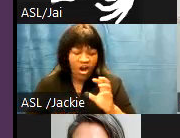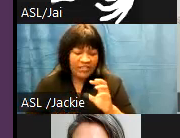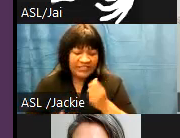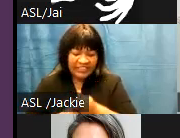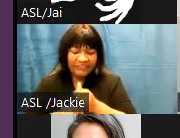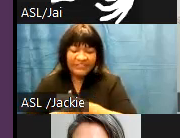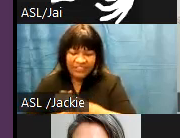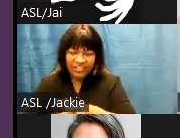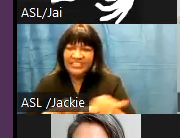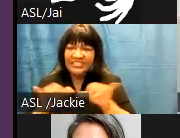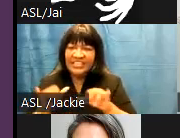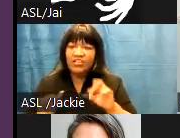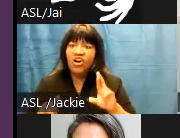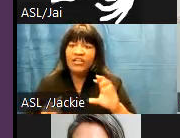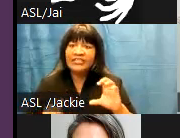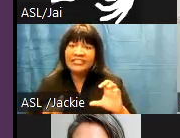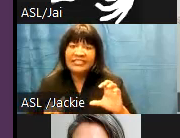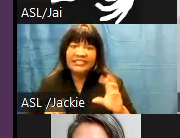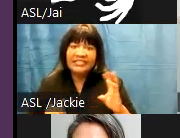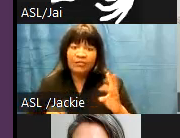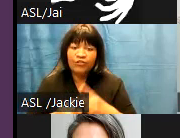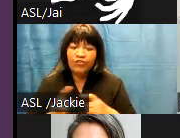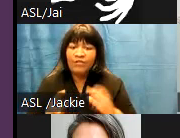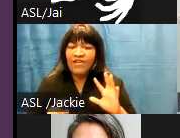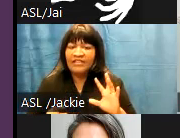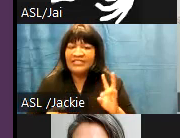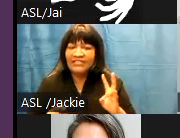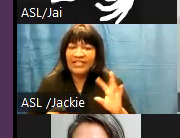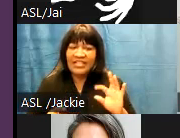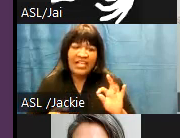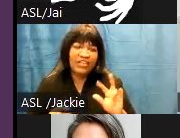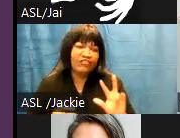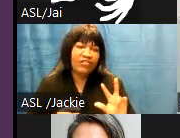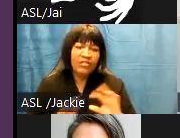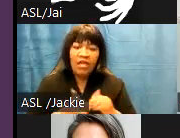that stem from 5793, the guidelines and how to make accessible meetings and events.